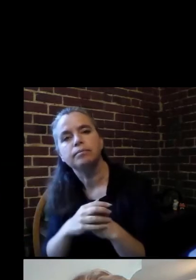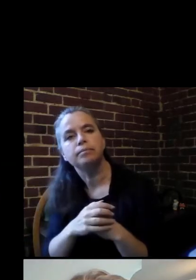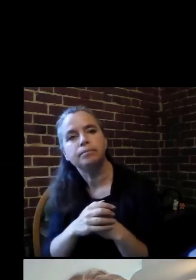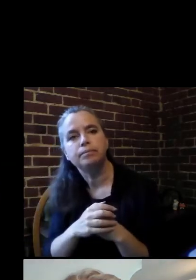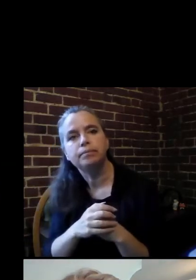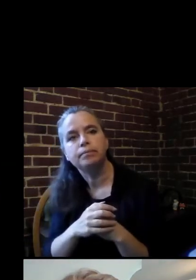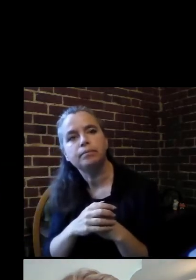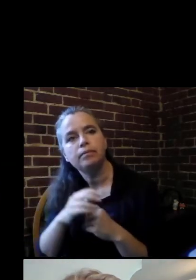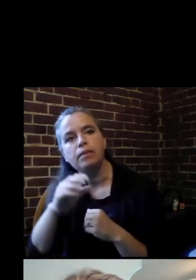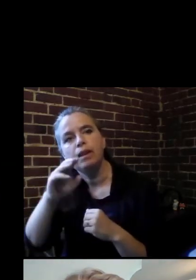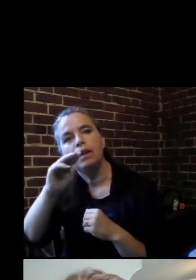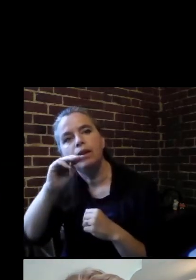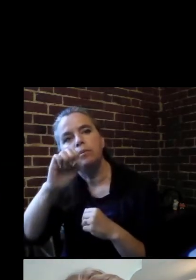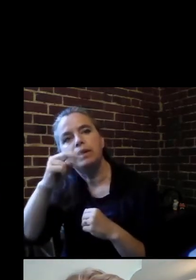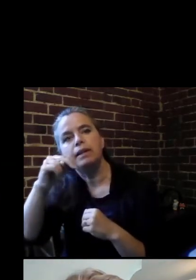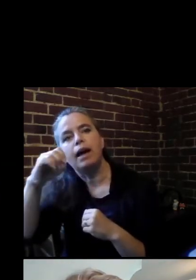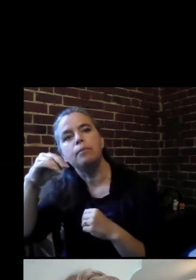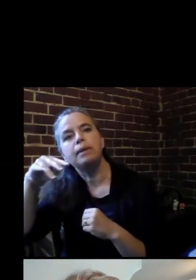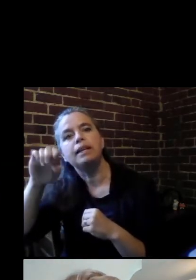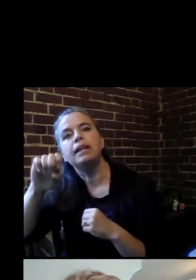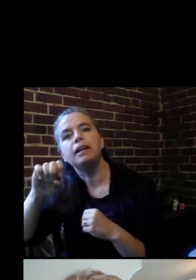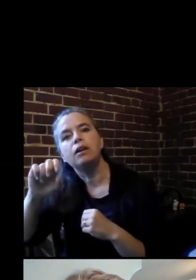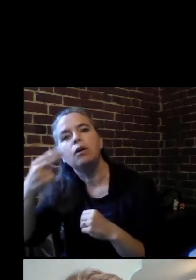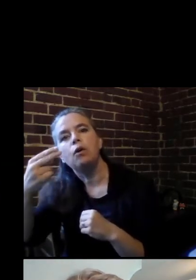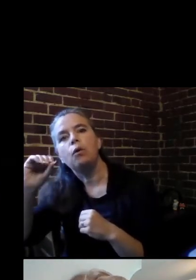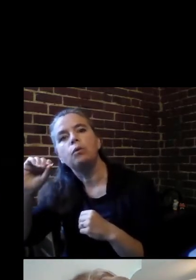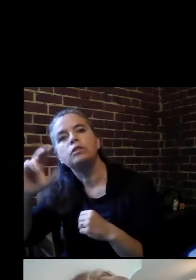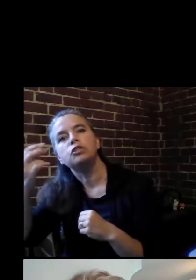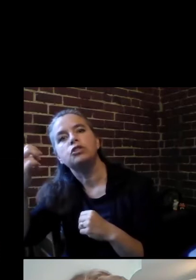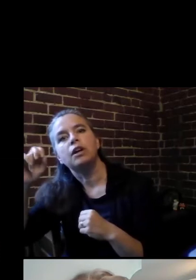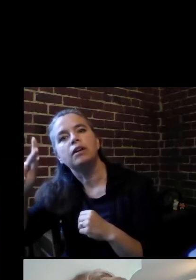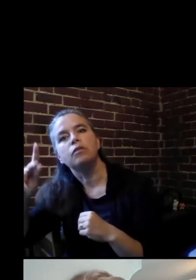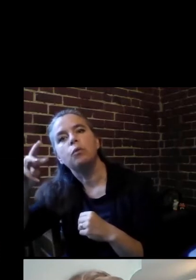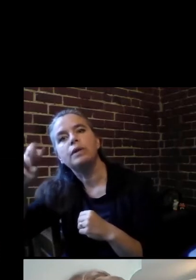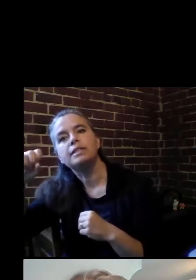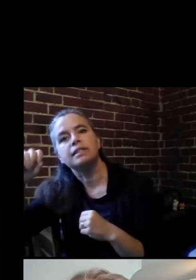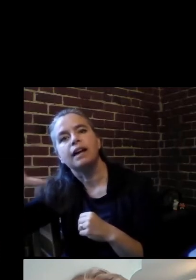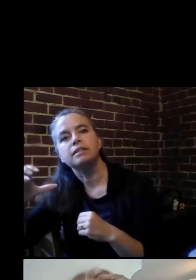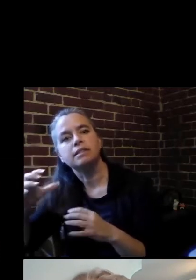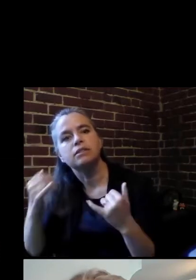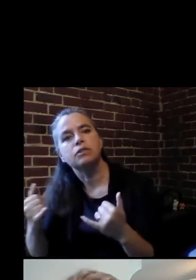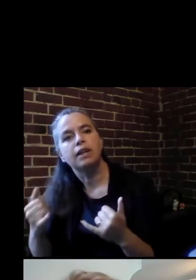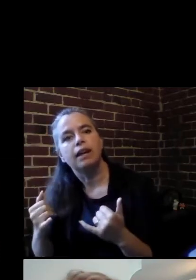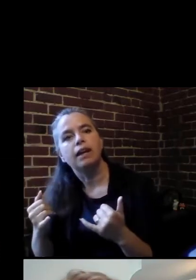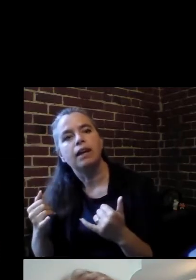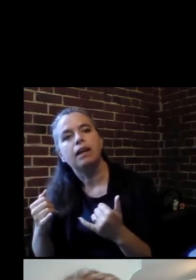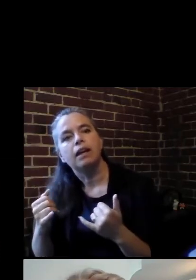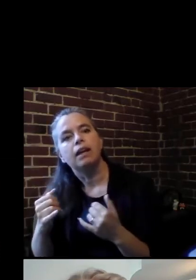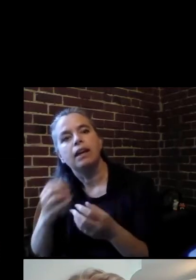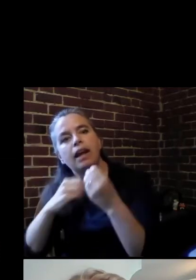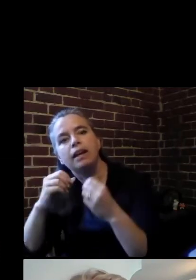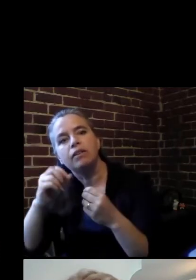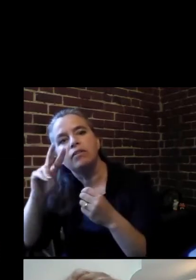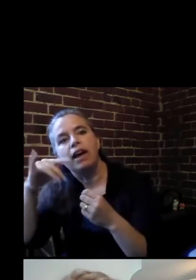The the Menominee and Ho-Chunk of modern-day Wisconsin, they also said Vitis vulpina. Fresh, dried, turned into jelly or jam.